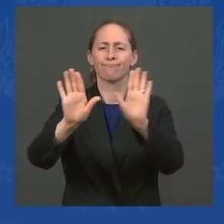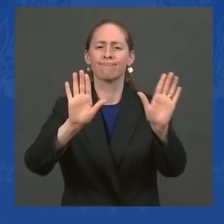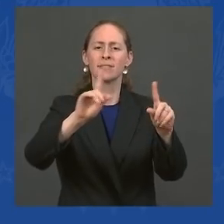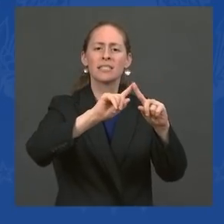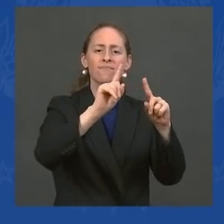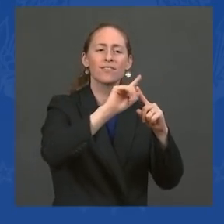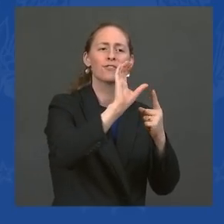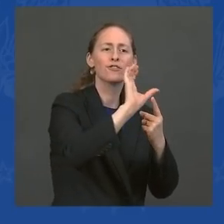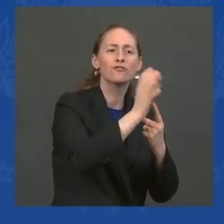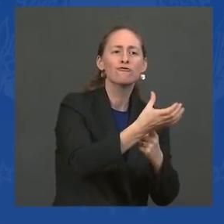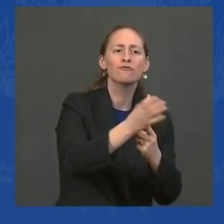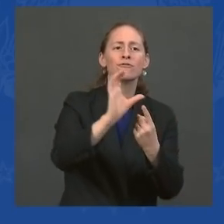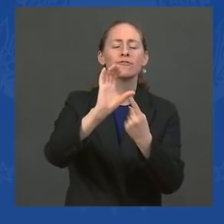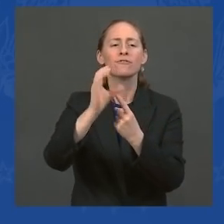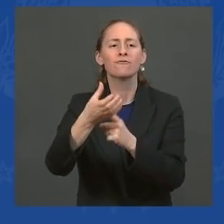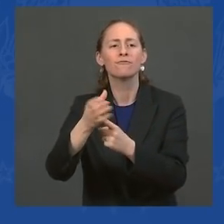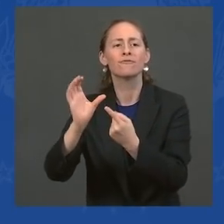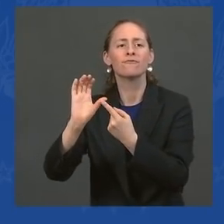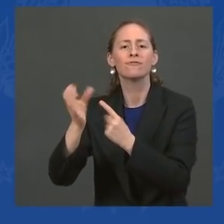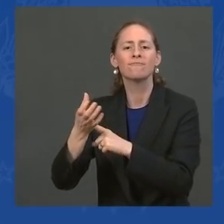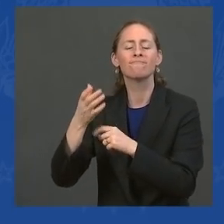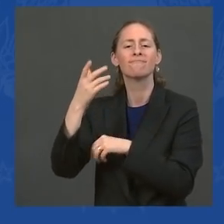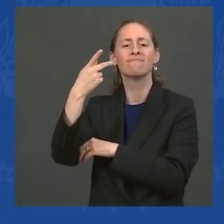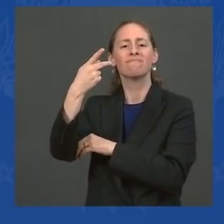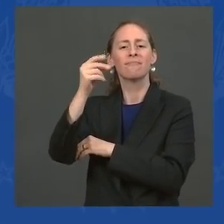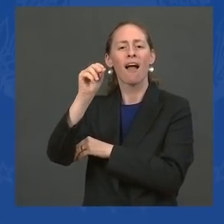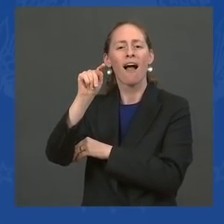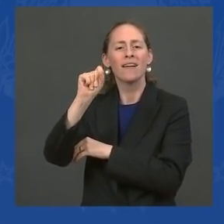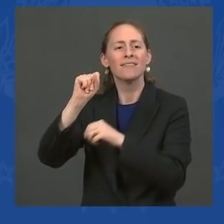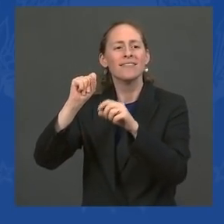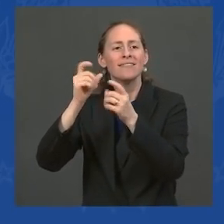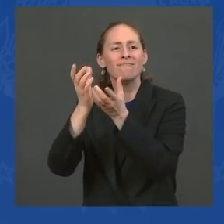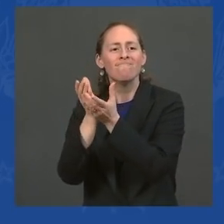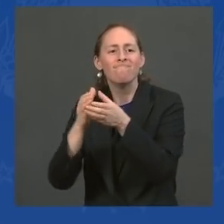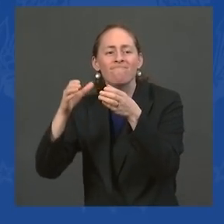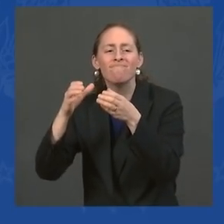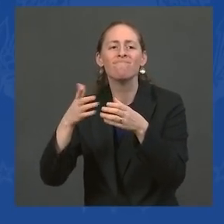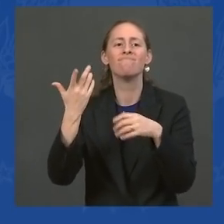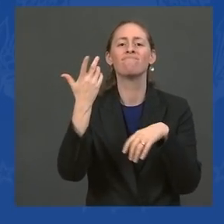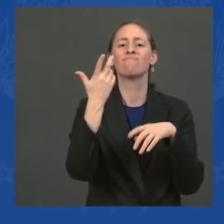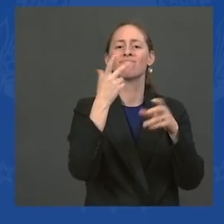arrowheads, clothing, seeds, and evidence of lives well lived